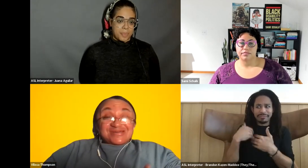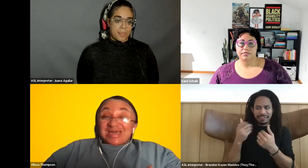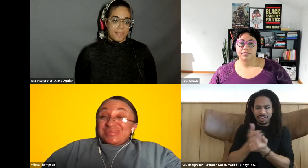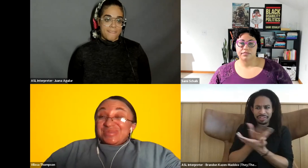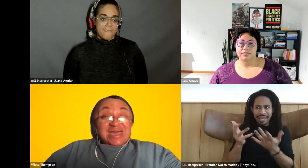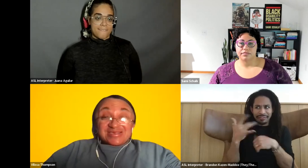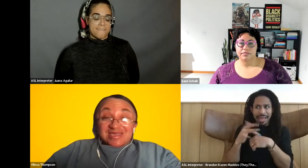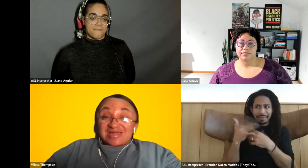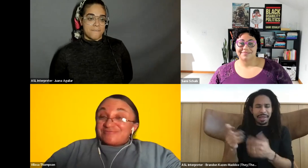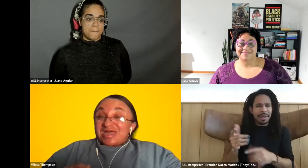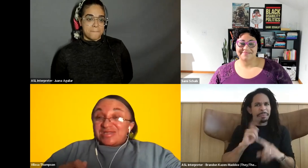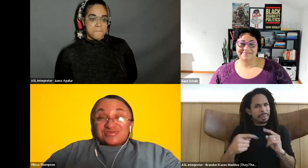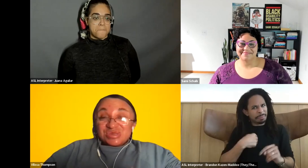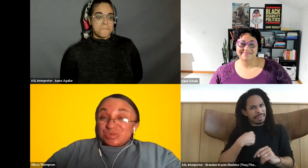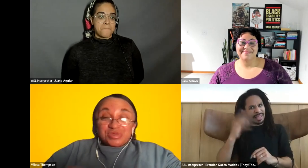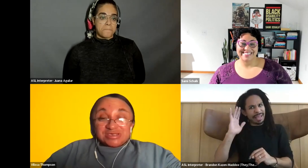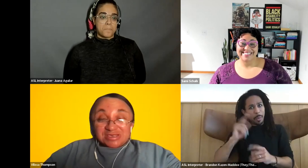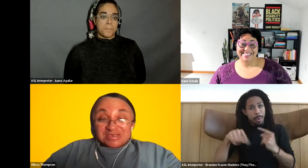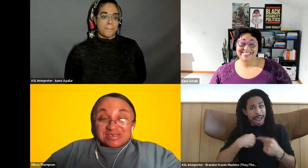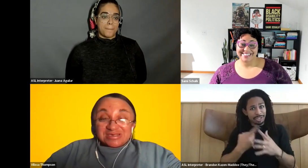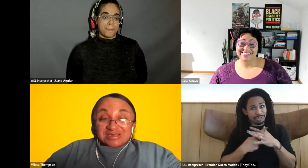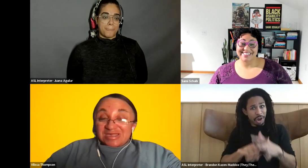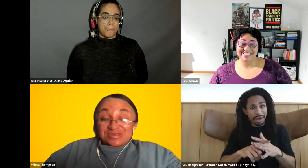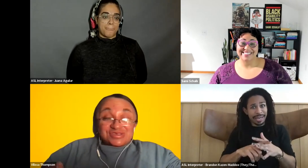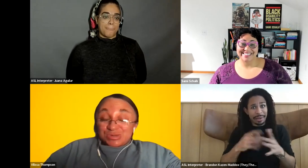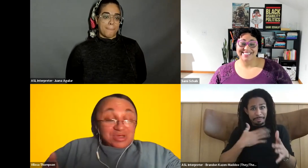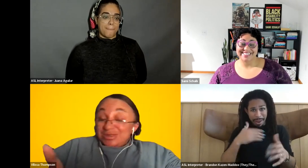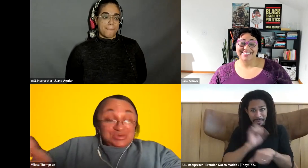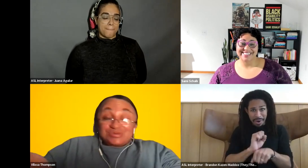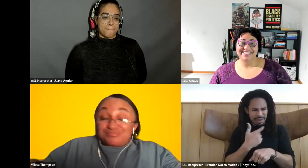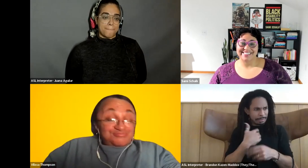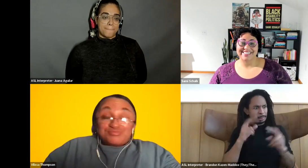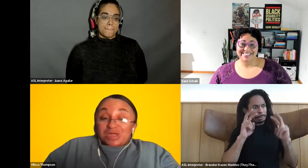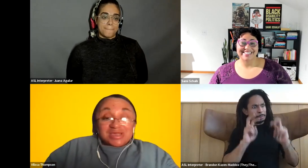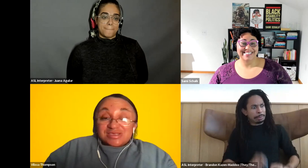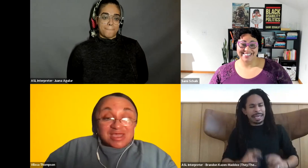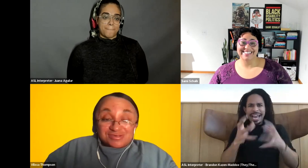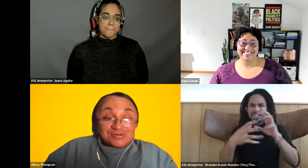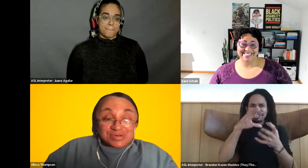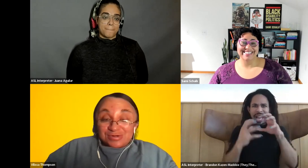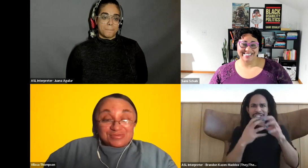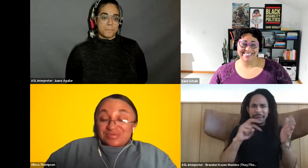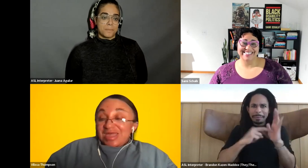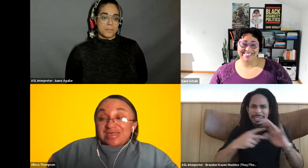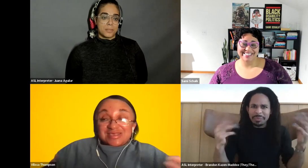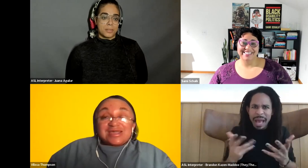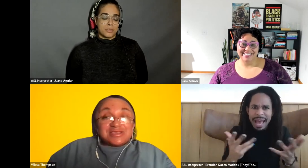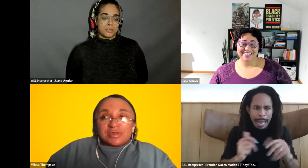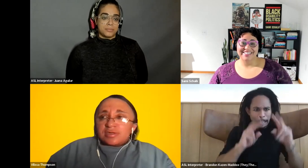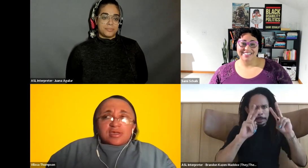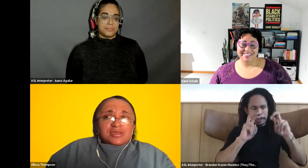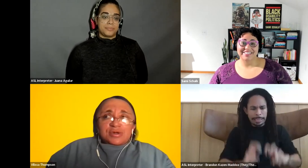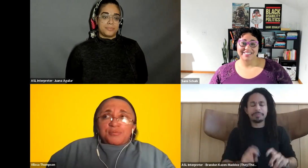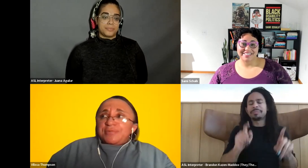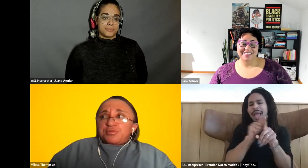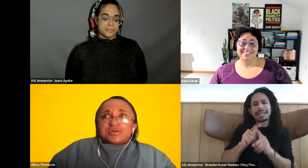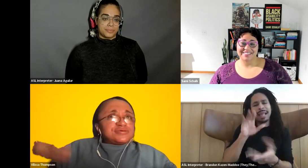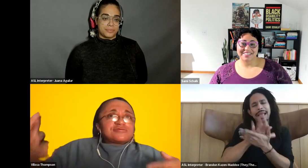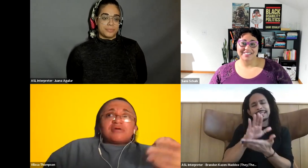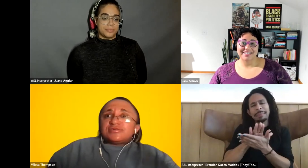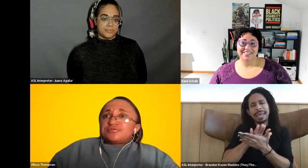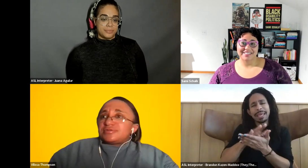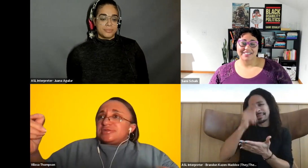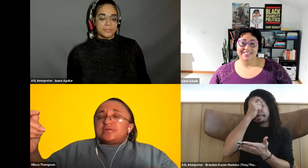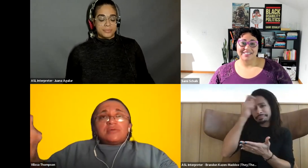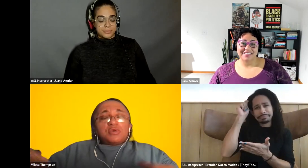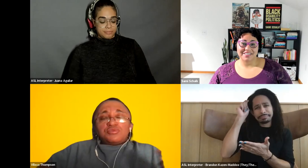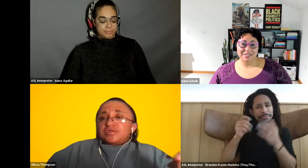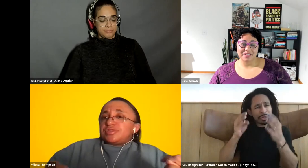Vilissa Thompson: it was like a needle in a haystack to find intersectional pieces in this world. I know you can relate to that, too, you know, as academic, you know, people were just starting to really come up with.